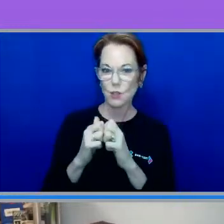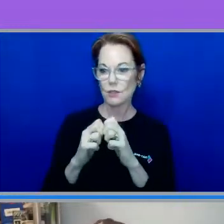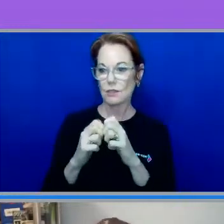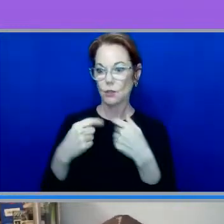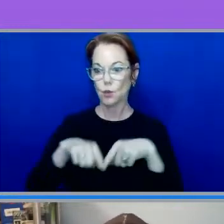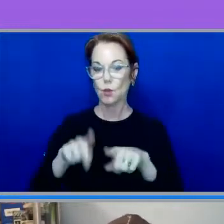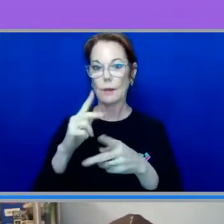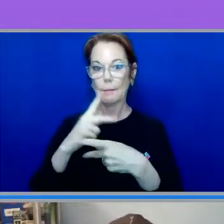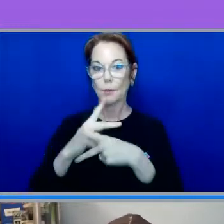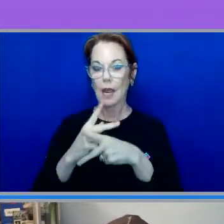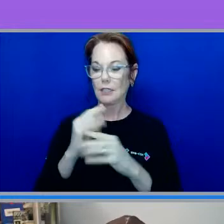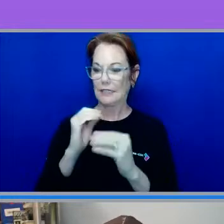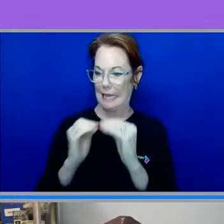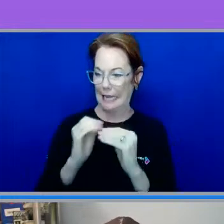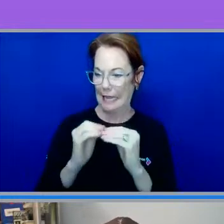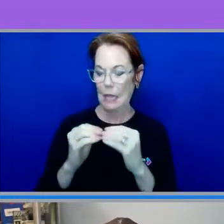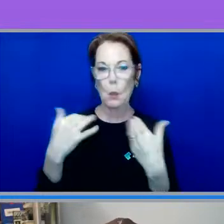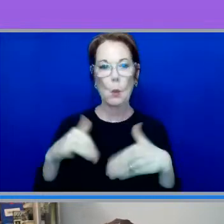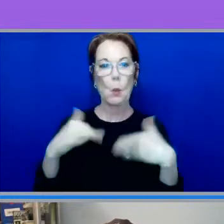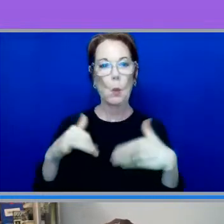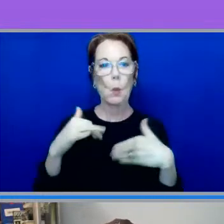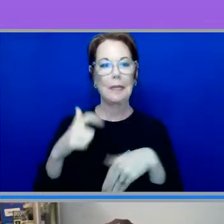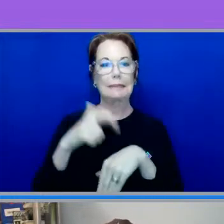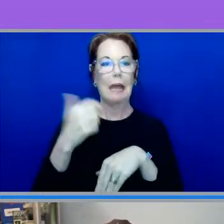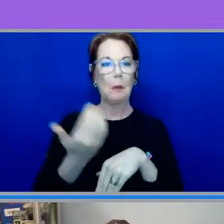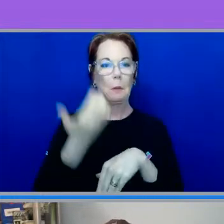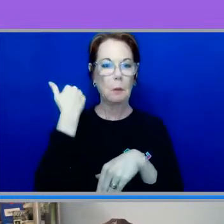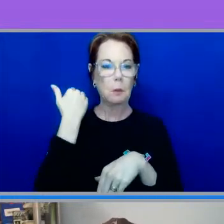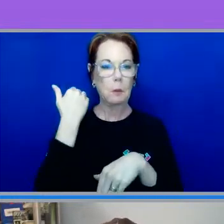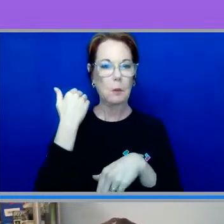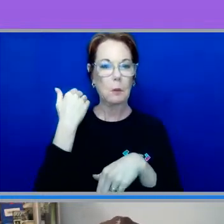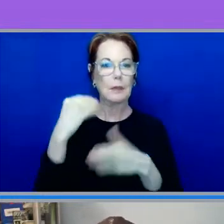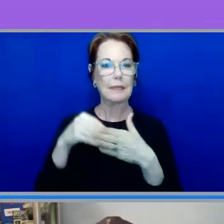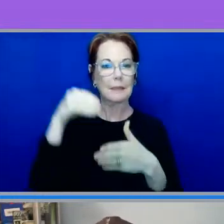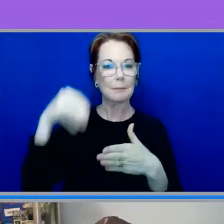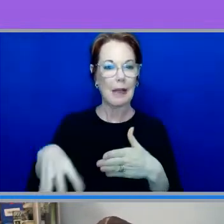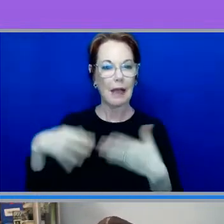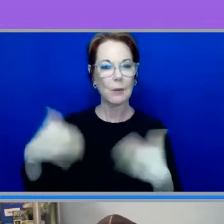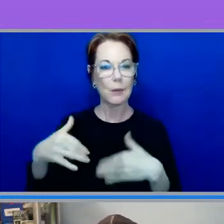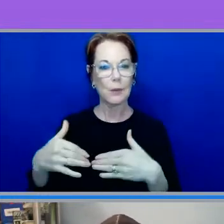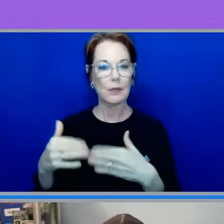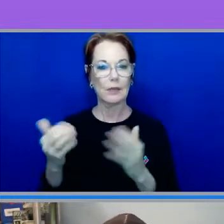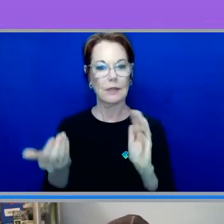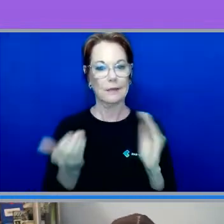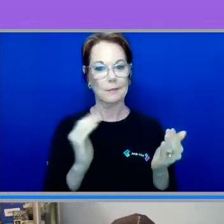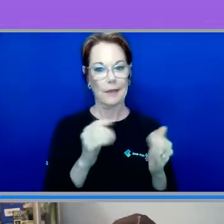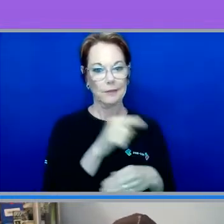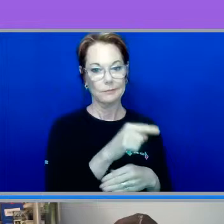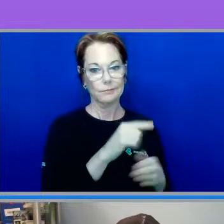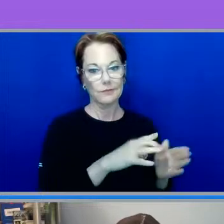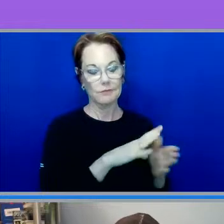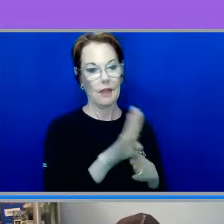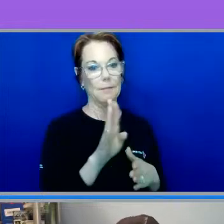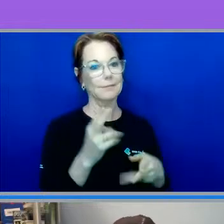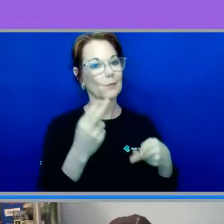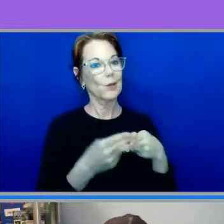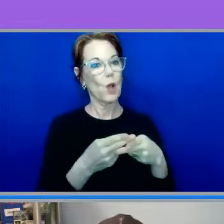found in production versus those caught during development. This